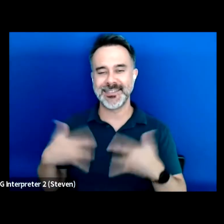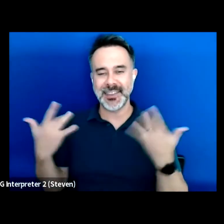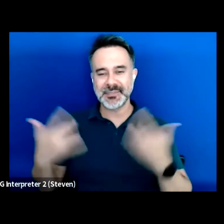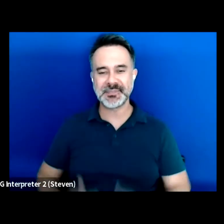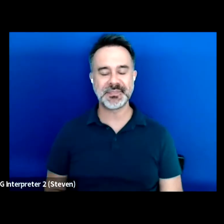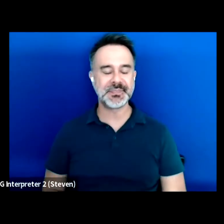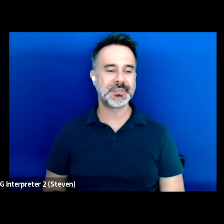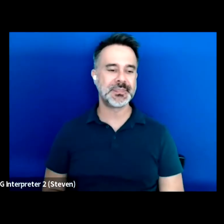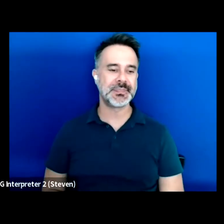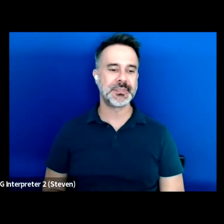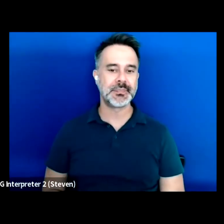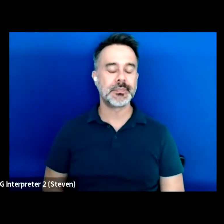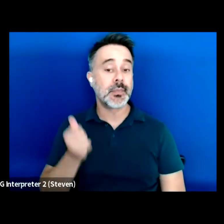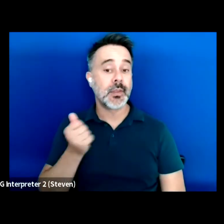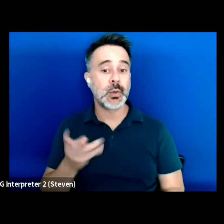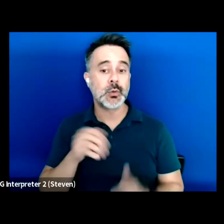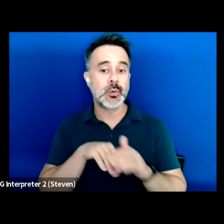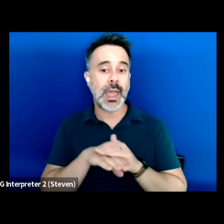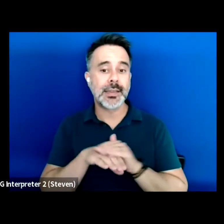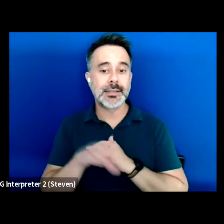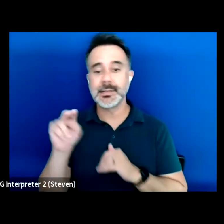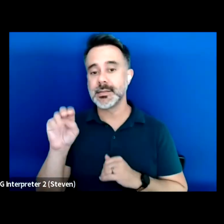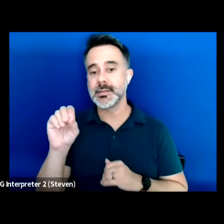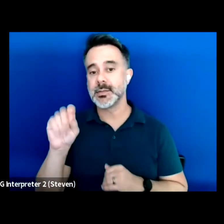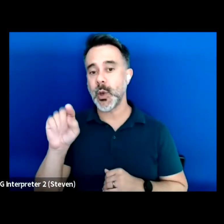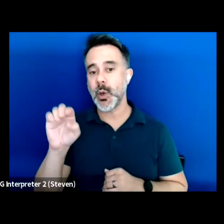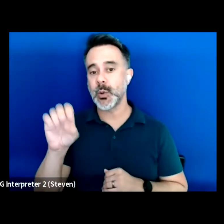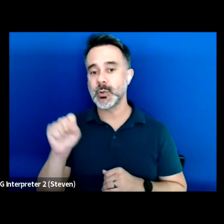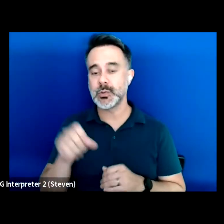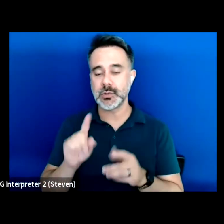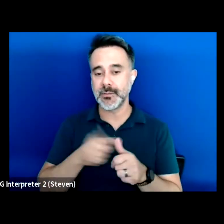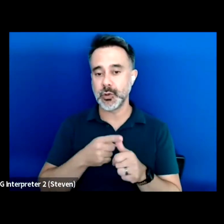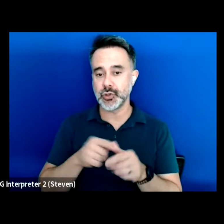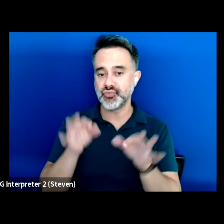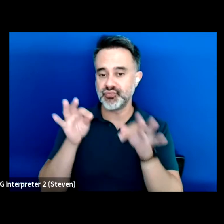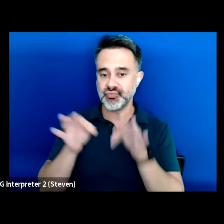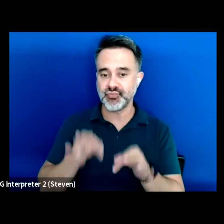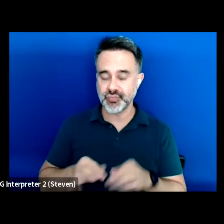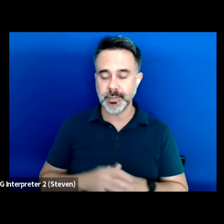But I will definitely share the Q&A feature and all of the dialogue that happens there